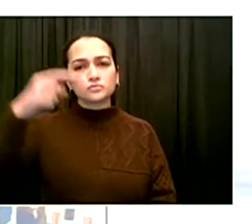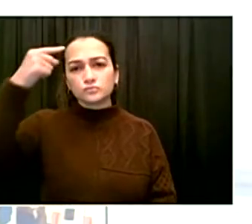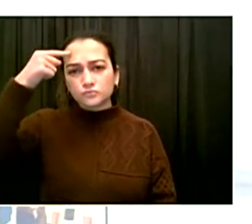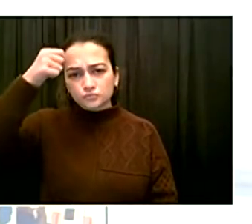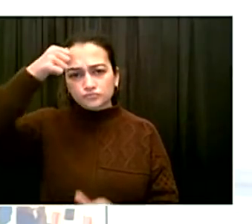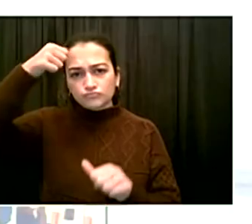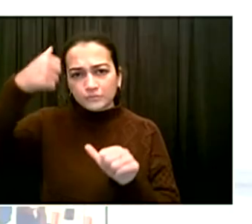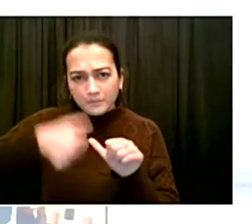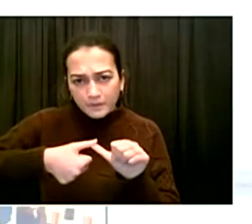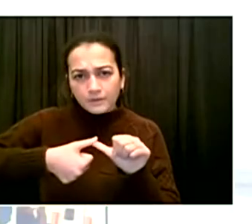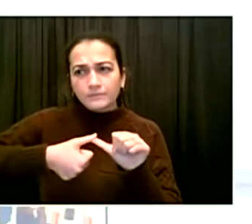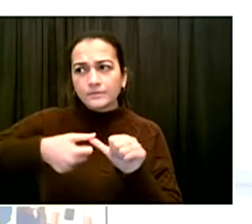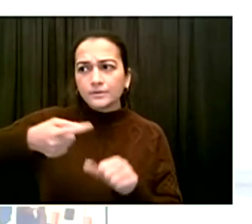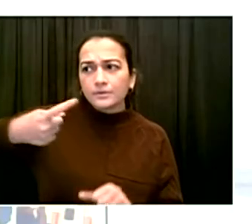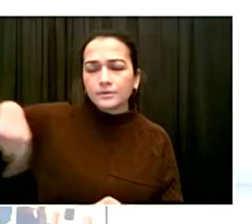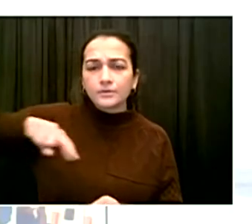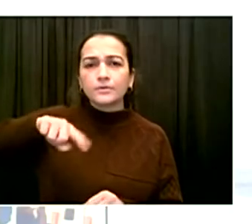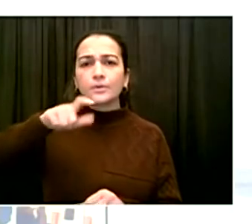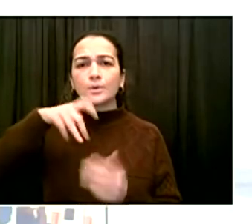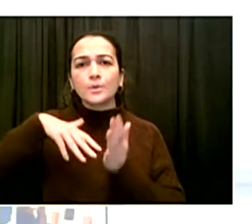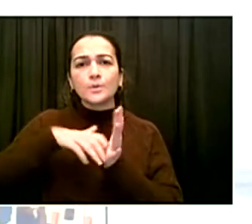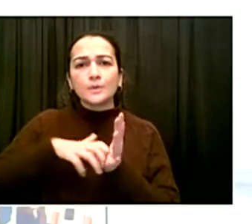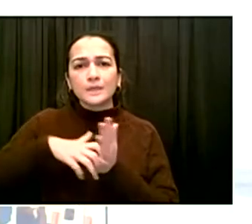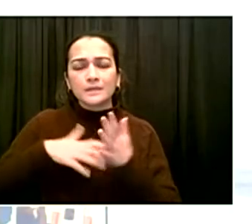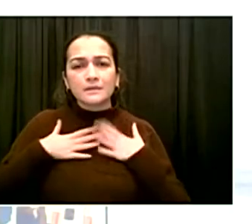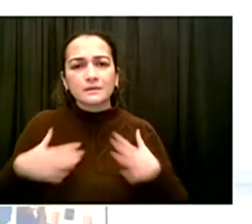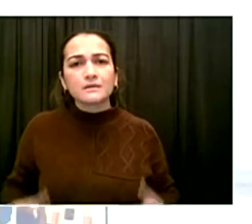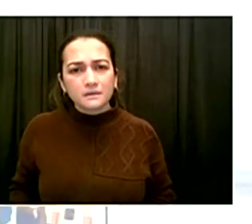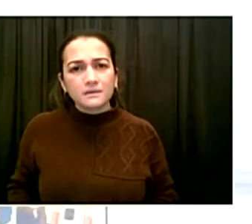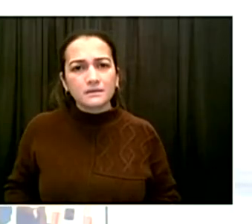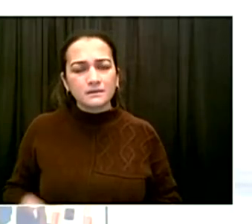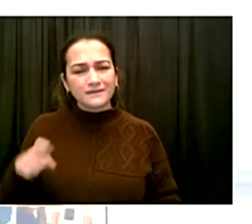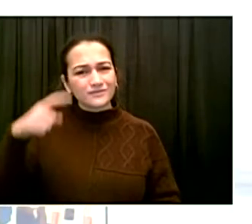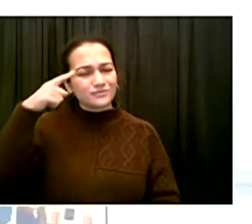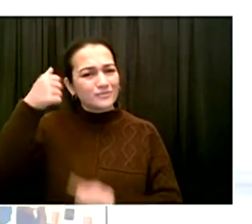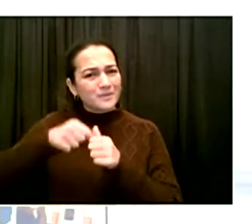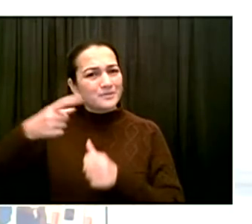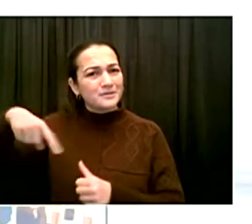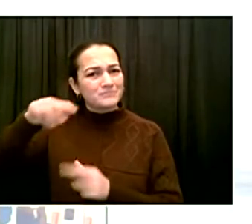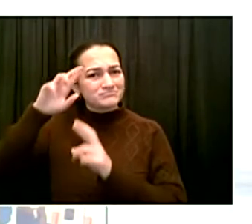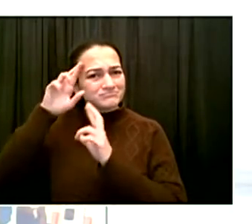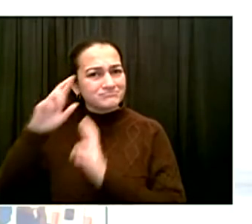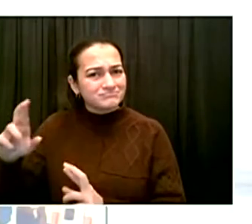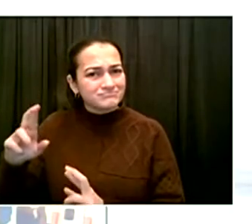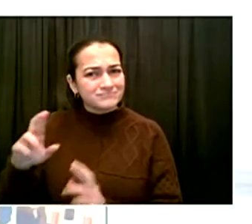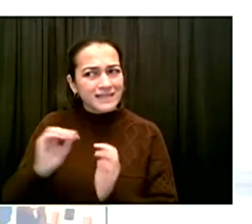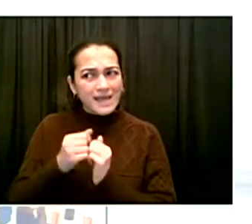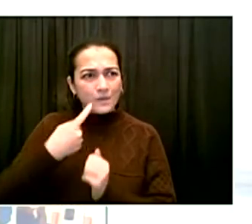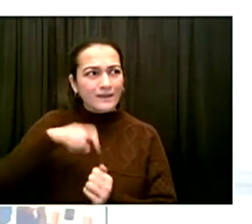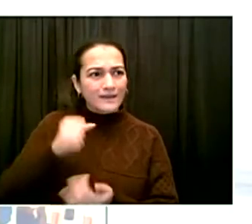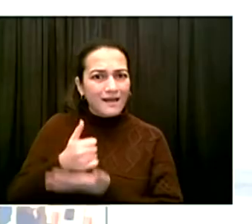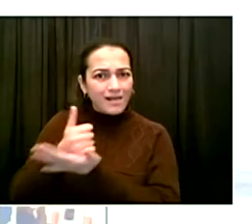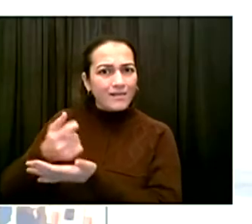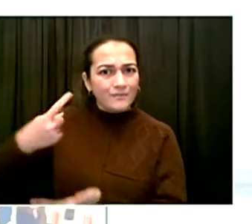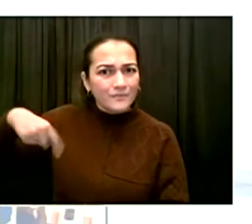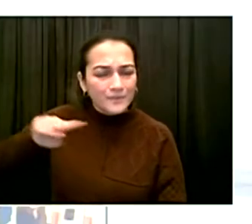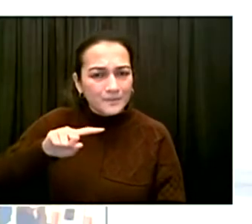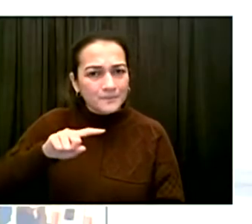VULNERABLE FAMILY MEMBER, WHETHER IT IS SOMEONE WITH A WEAKENED IMMUNE SYSTEM, OR A CHILD TOO YOUNG TO BE VACCINATED. AND SPEAKING OF THE YOUNGER NEW YORKERS, WE ARE DOUBLING DOWN ON EFFORTS TO HELP